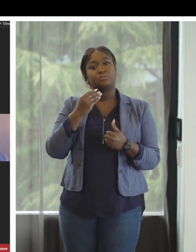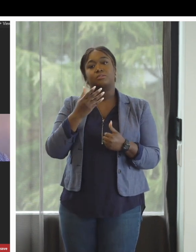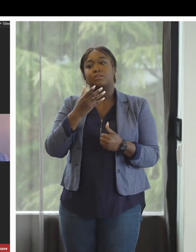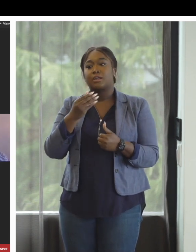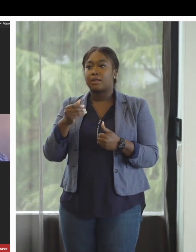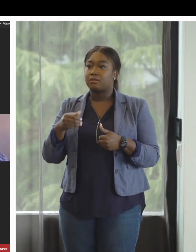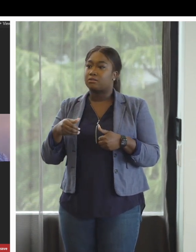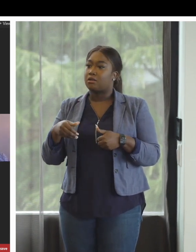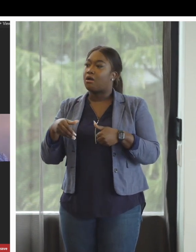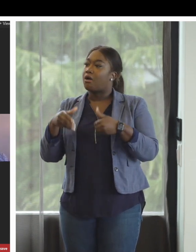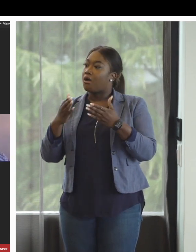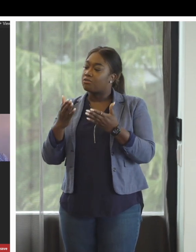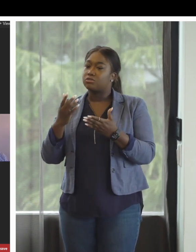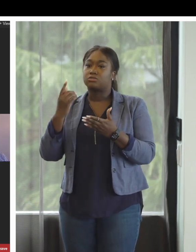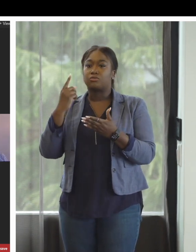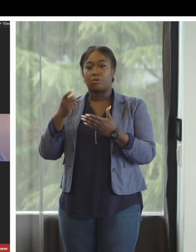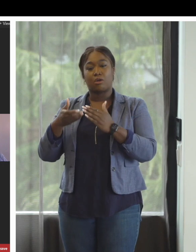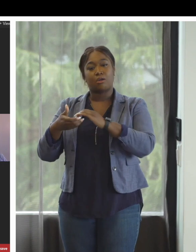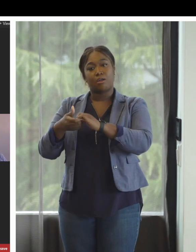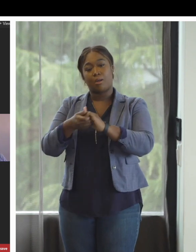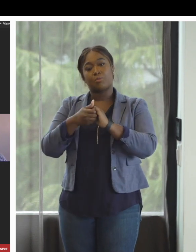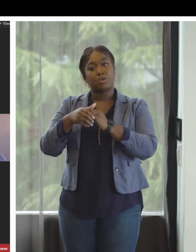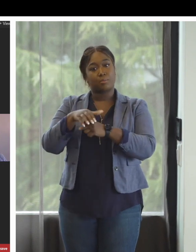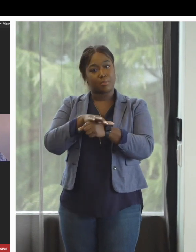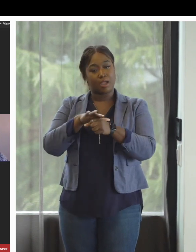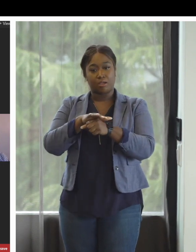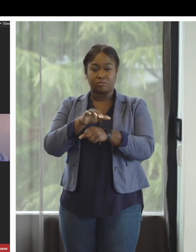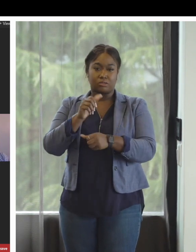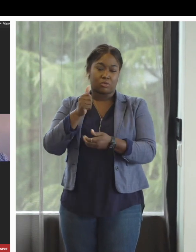space to help work through solutions. So it's